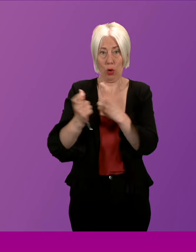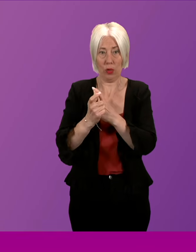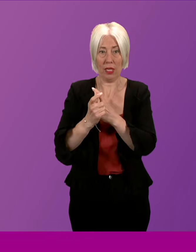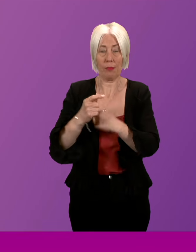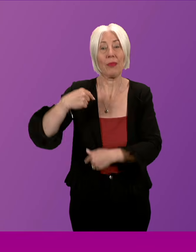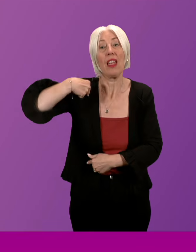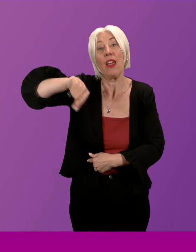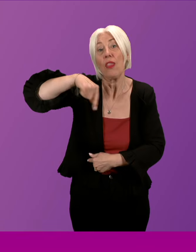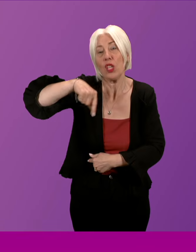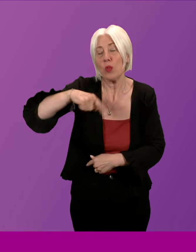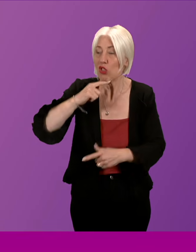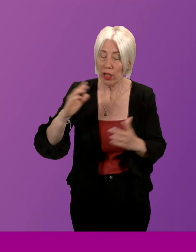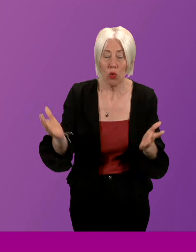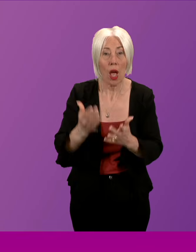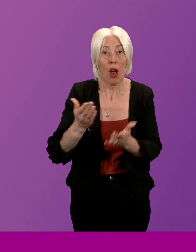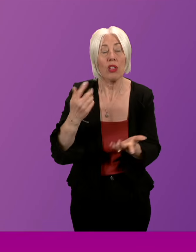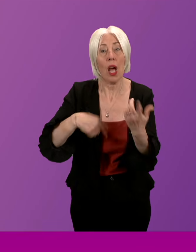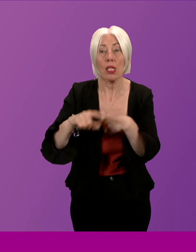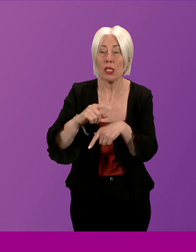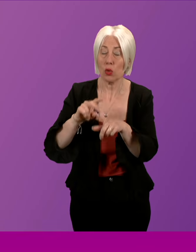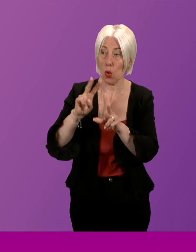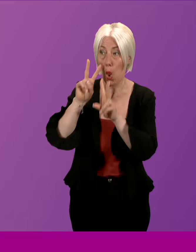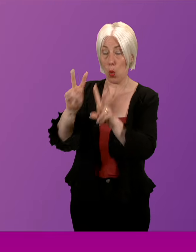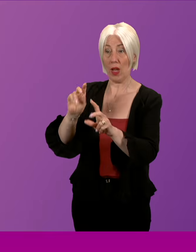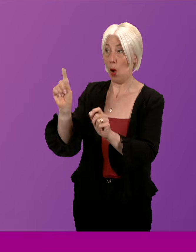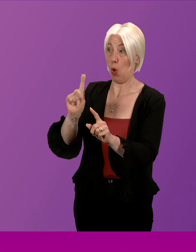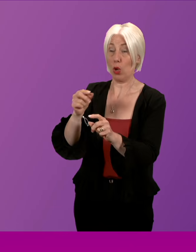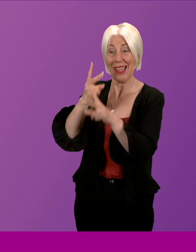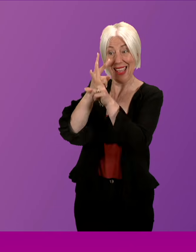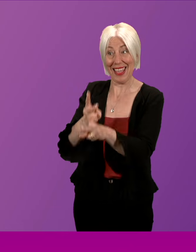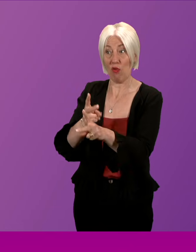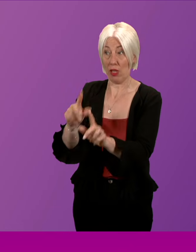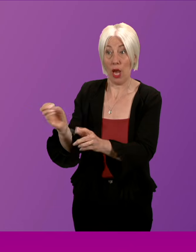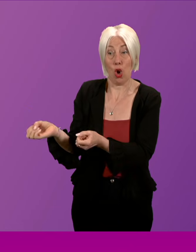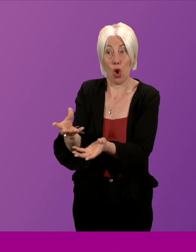reminds us all to encourage the contribution that carers make, and I do so happily today.